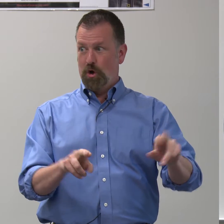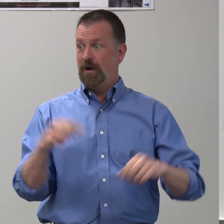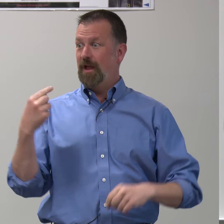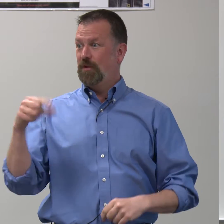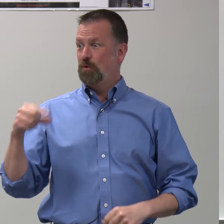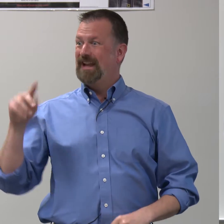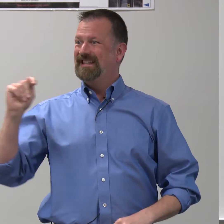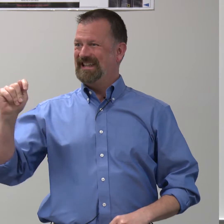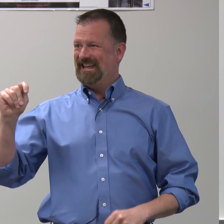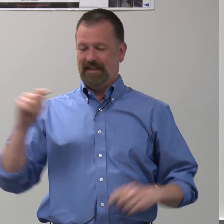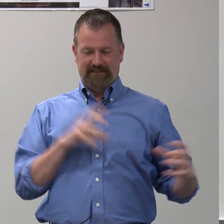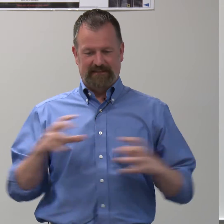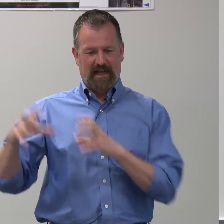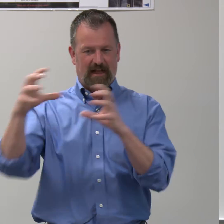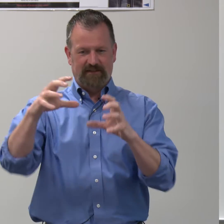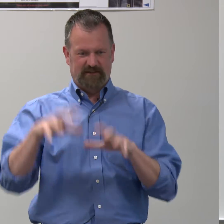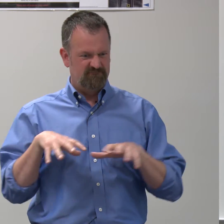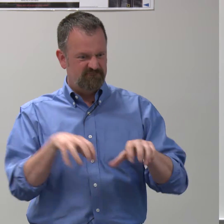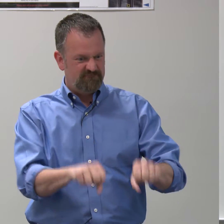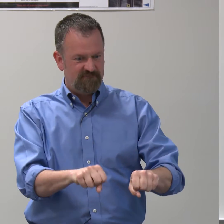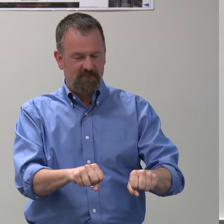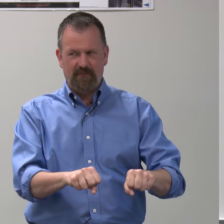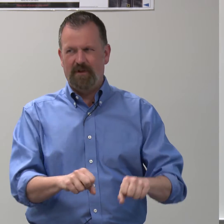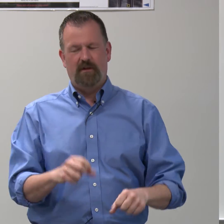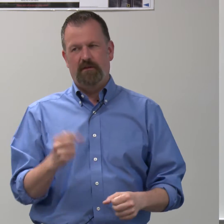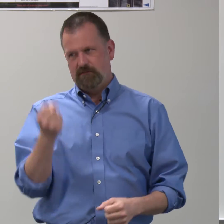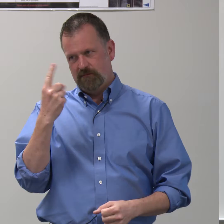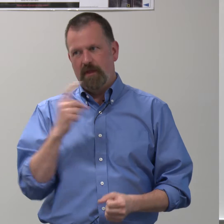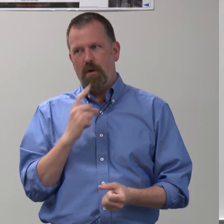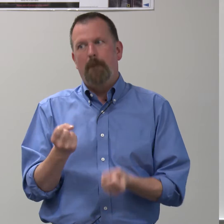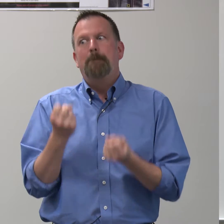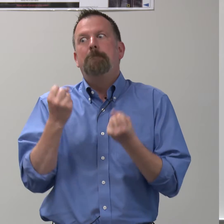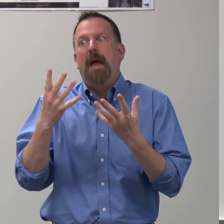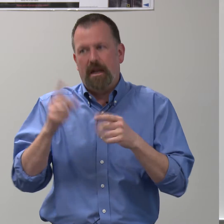and these are a particular kind of T cells. There are a lot of different kinds of T cells.